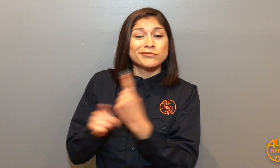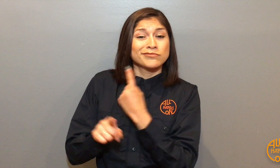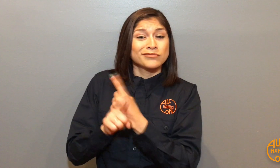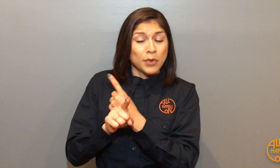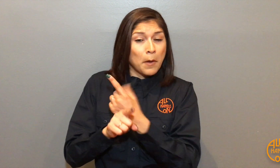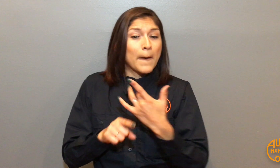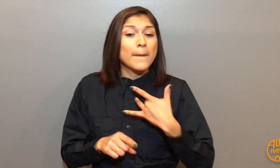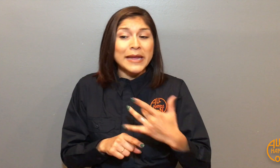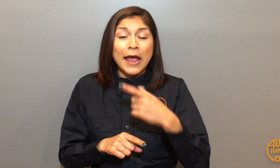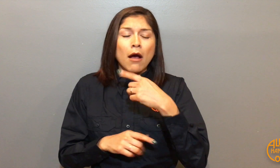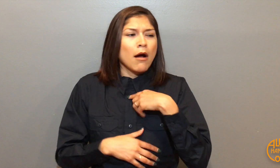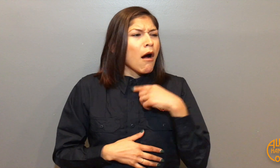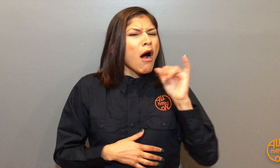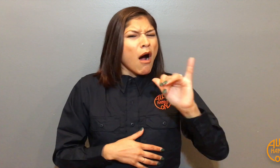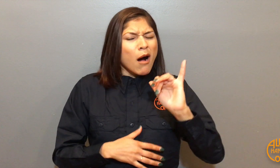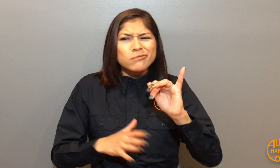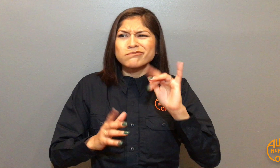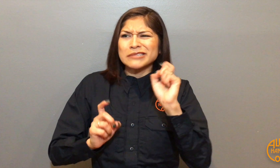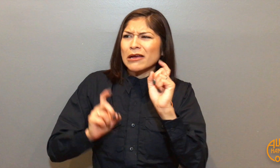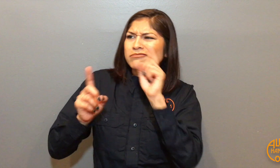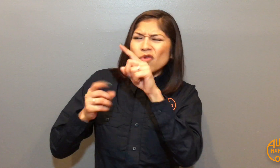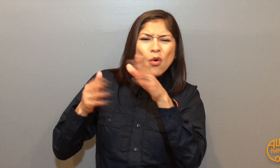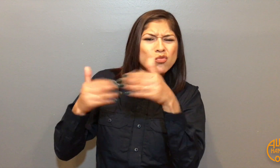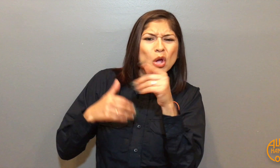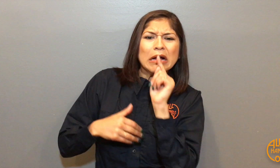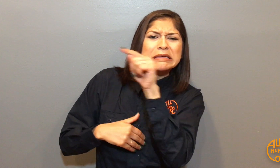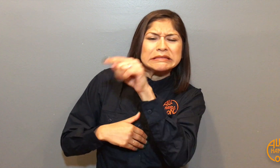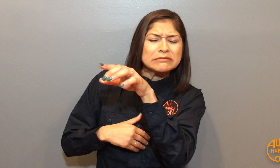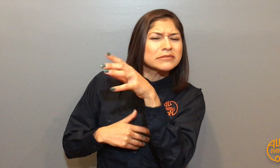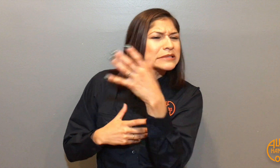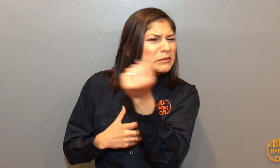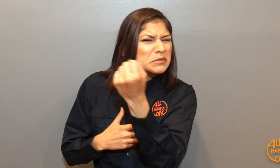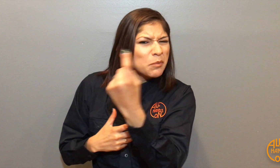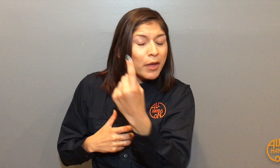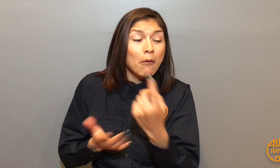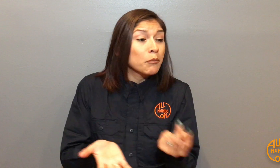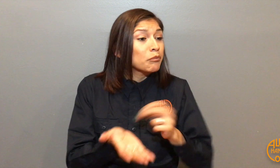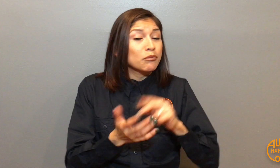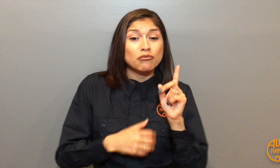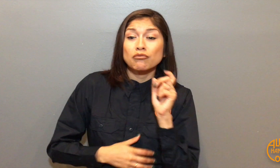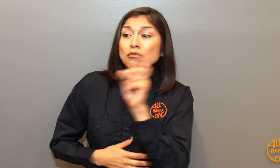you might go into a room get up to go get something and then forgot what you